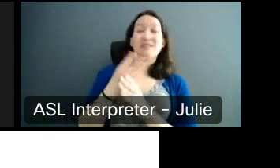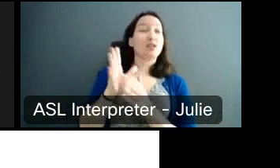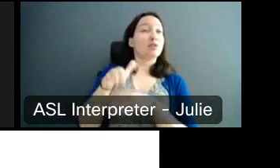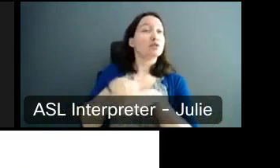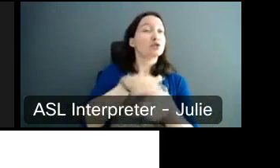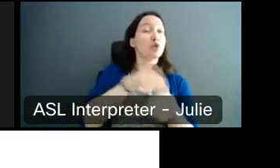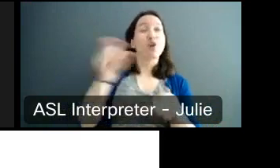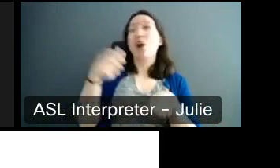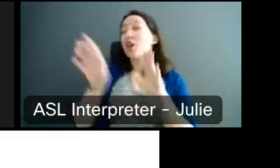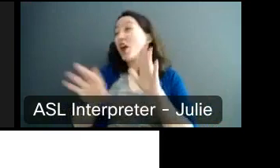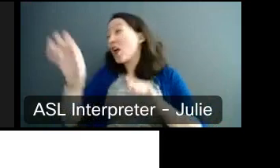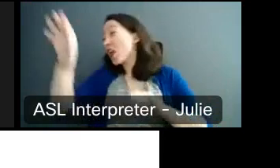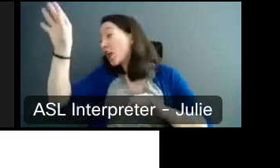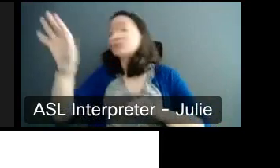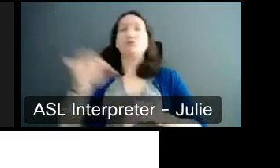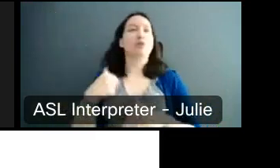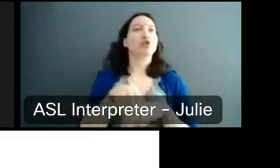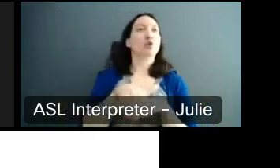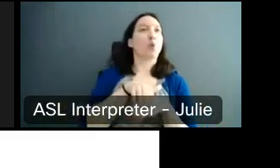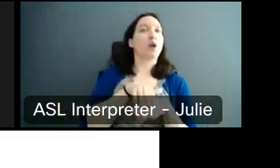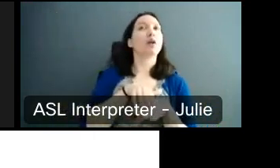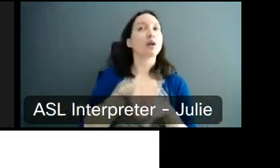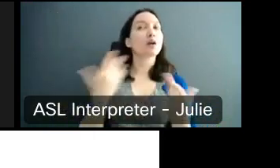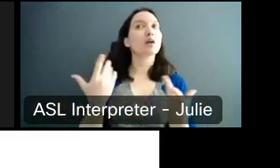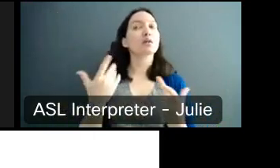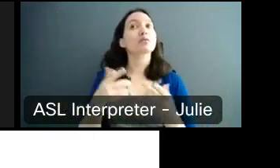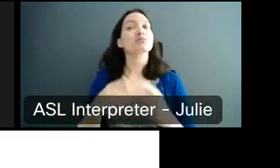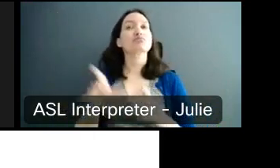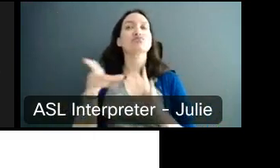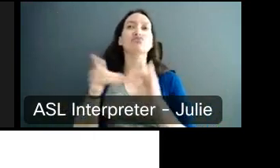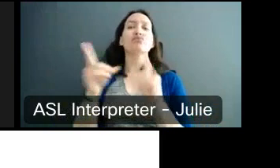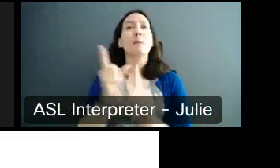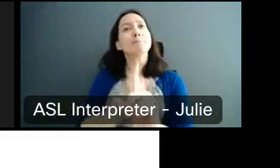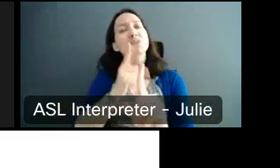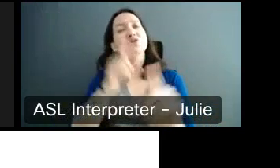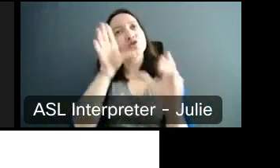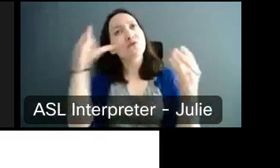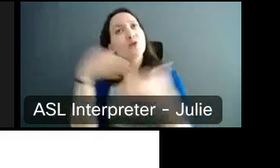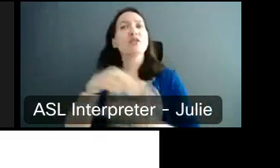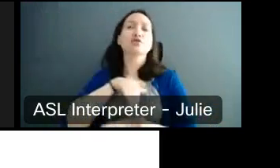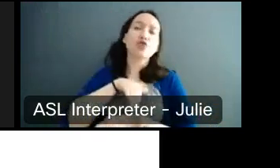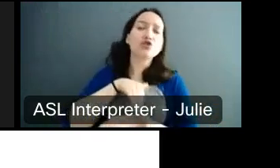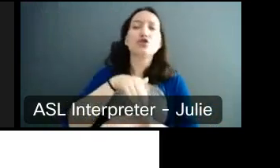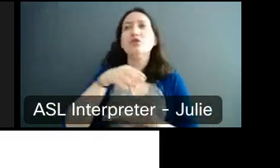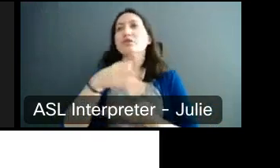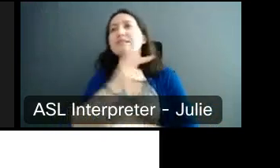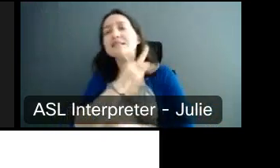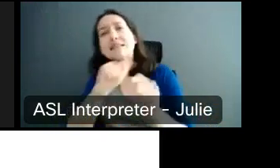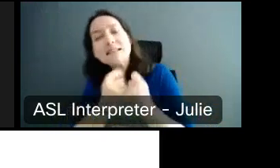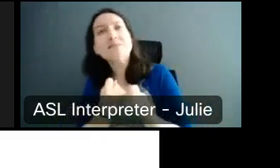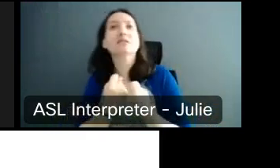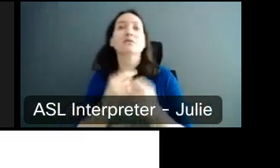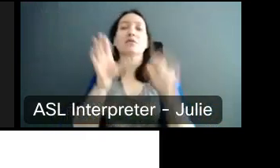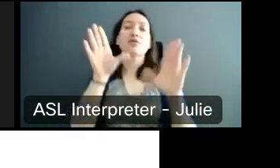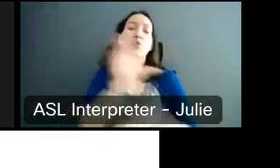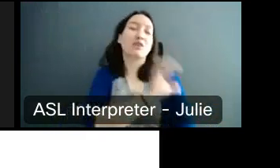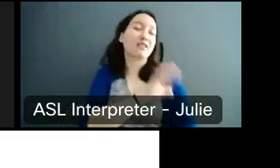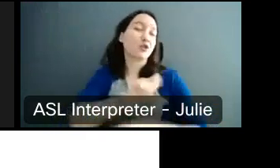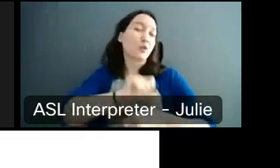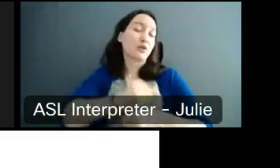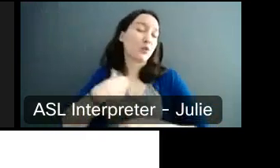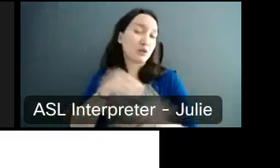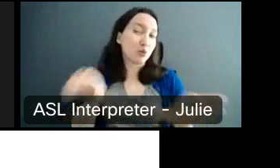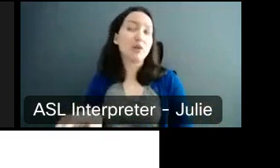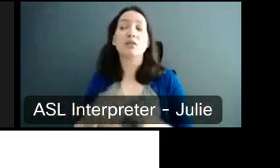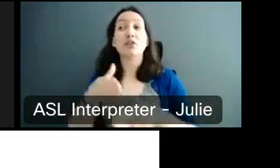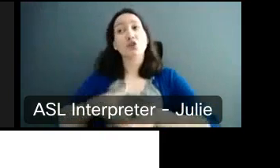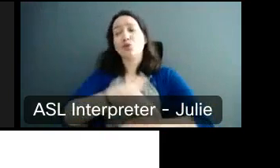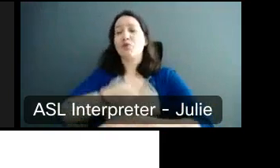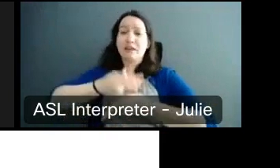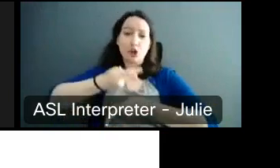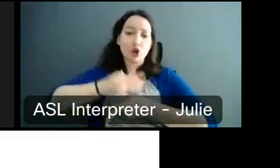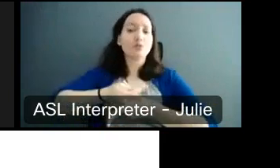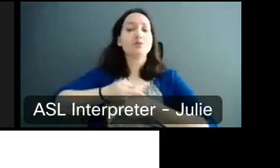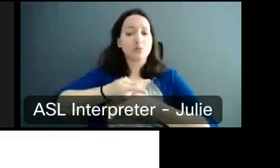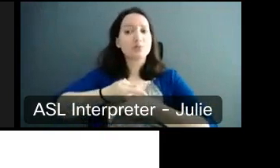And is a testament to the mission and focus of our providers and our teams, and the great clinical quality work that we do to, to improve the care for these beneficiaries.